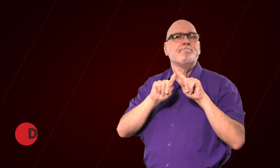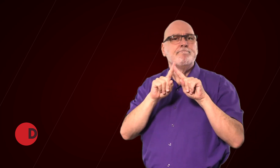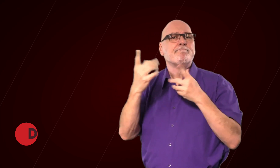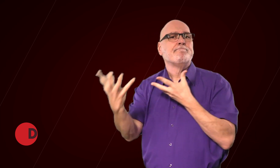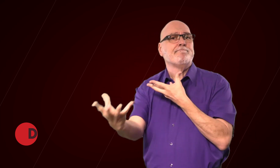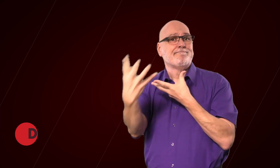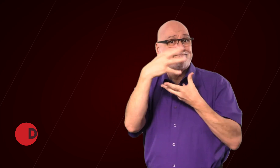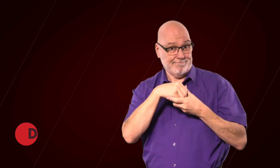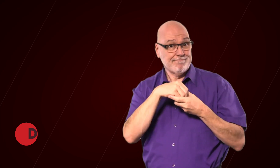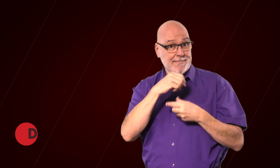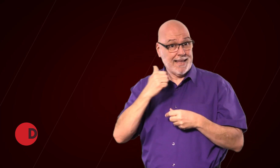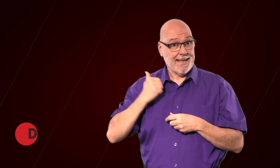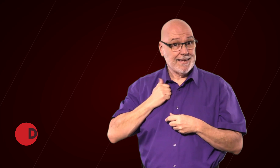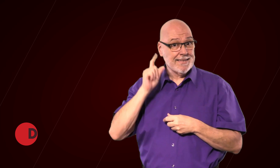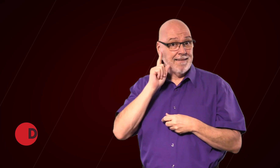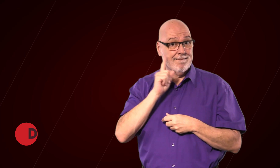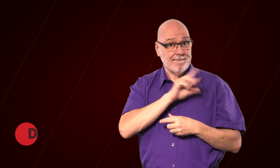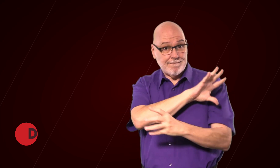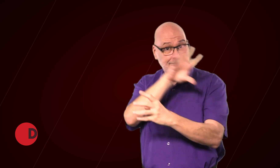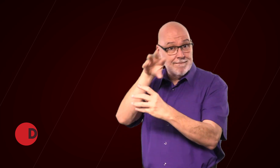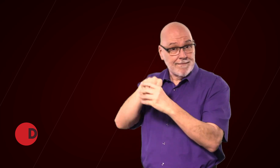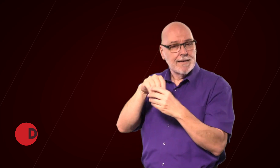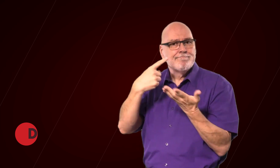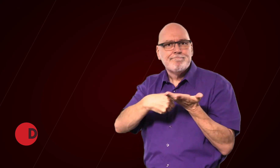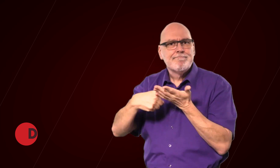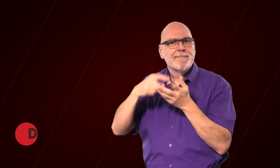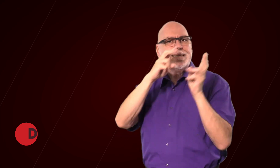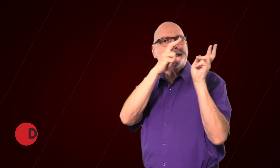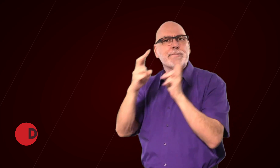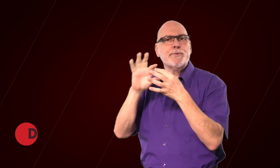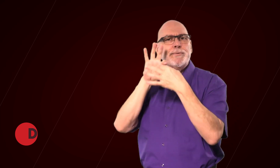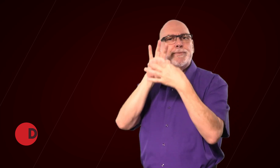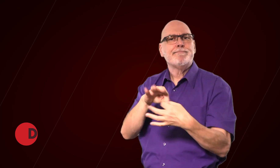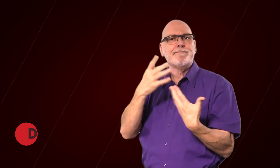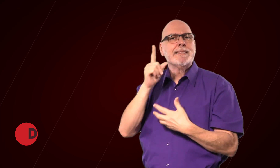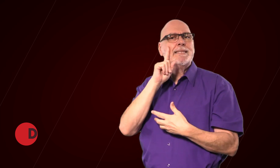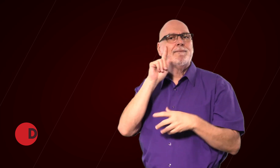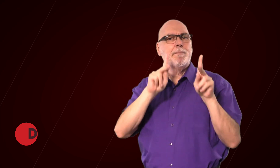and inclusion of Deaf Canadians on issues that Deaf people face